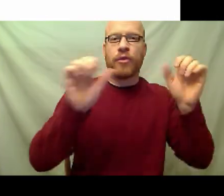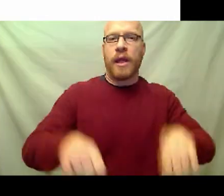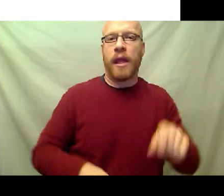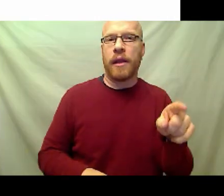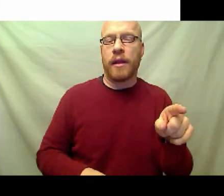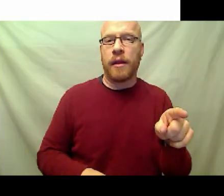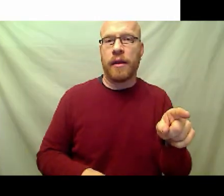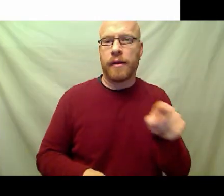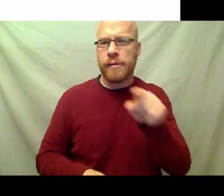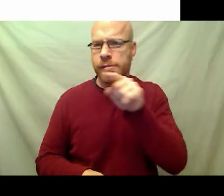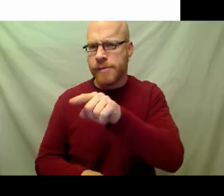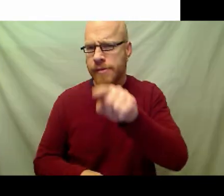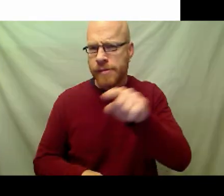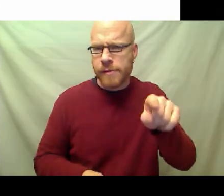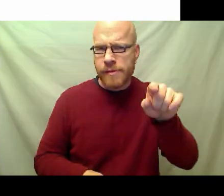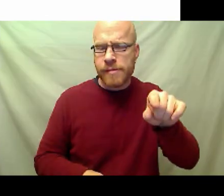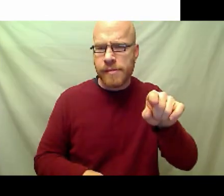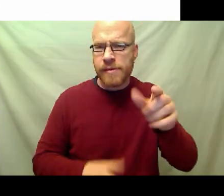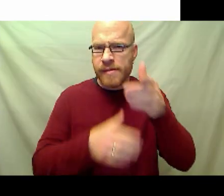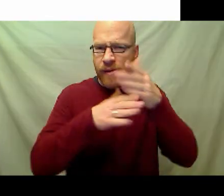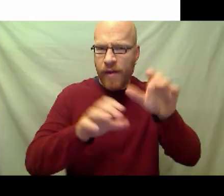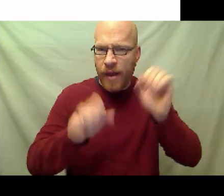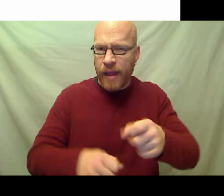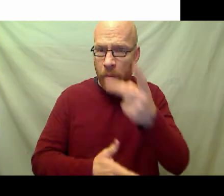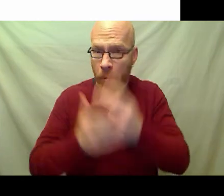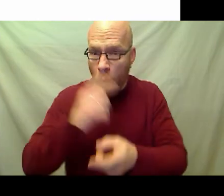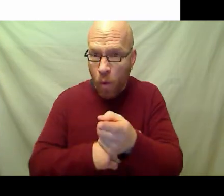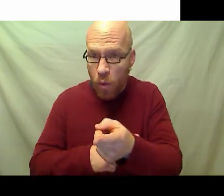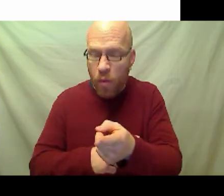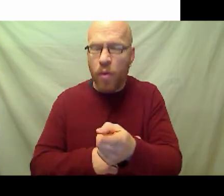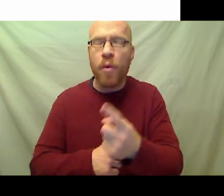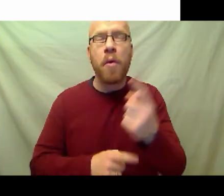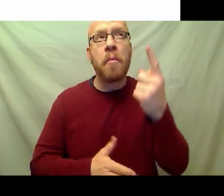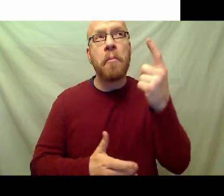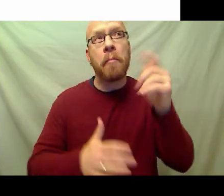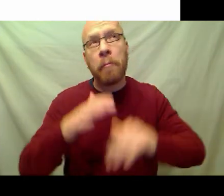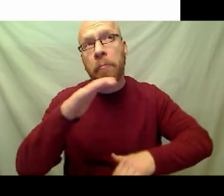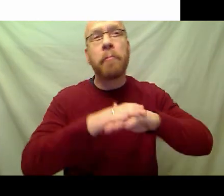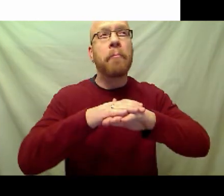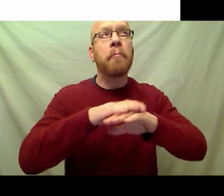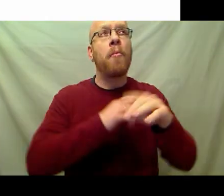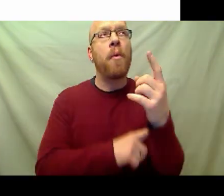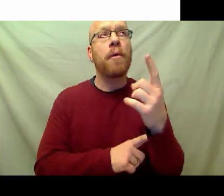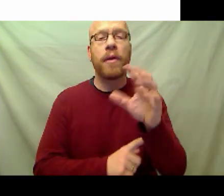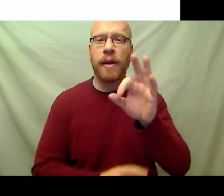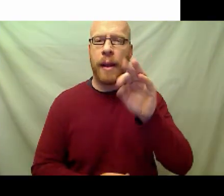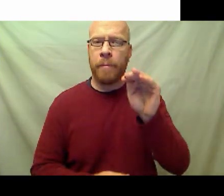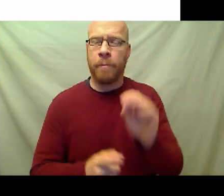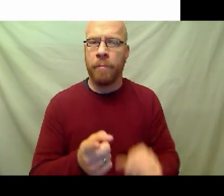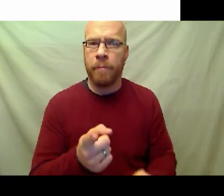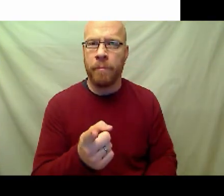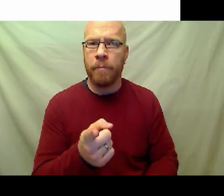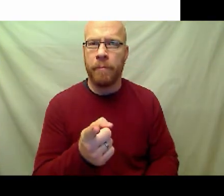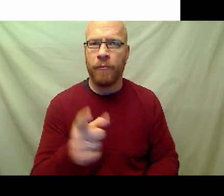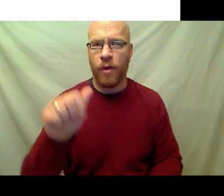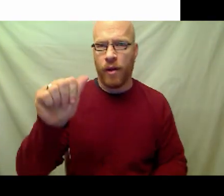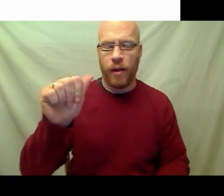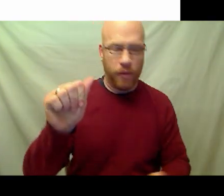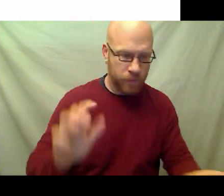so the greatest common factor is the greatest divisor. Well what's the maximum divisor for each of those?